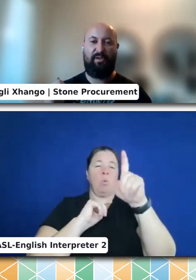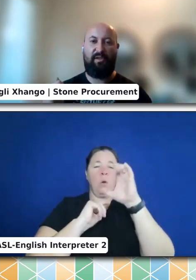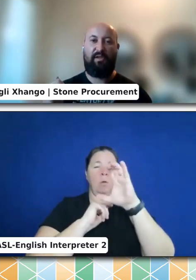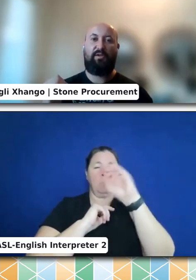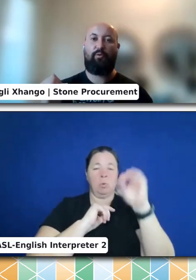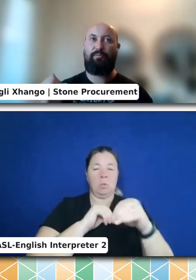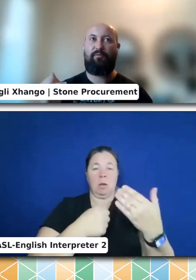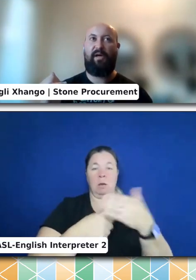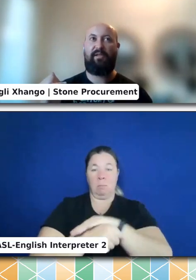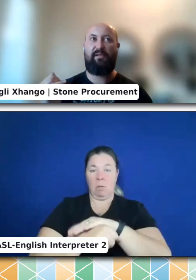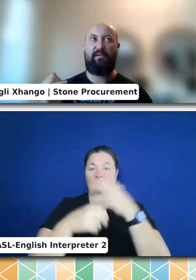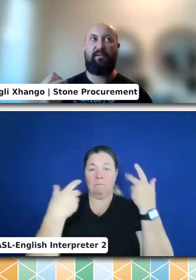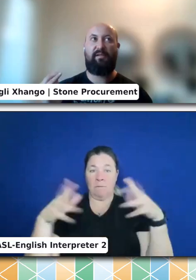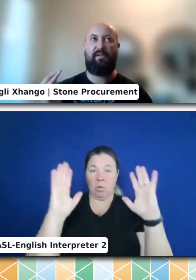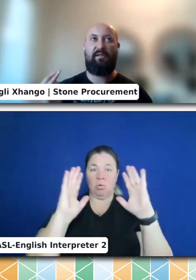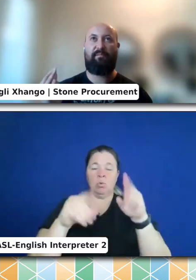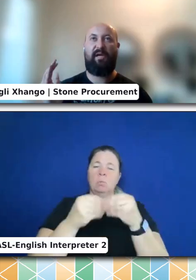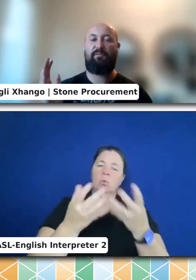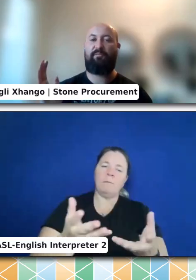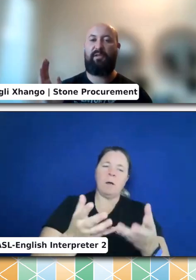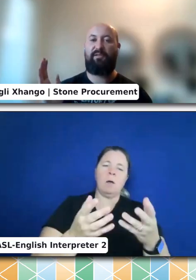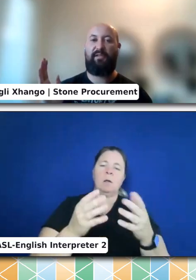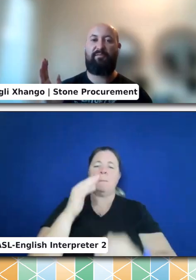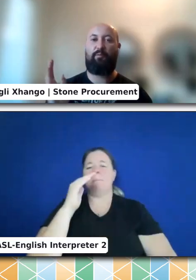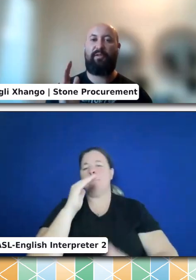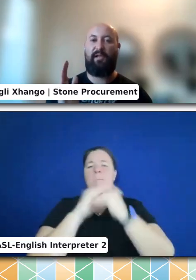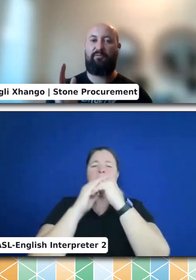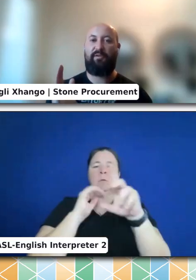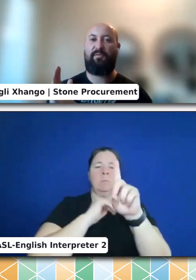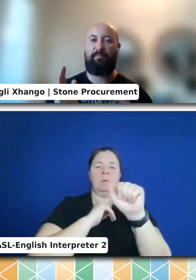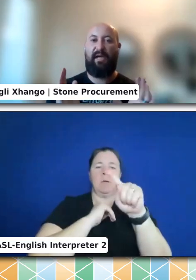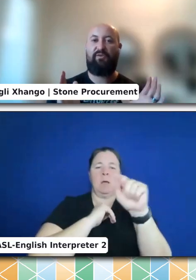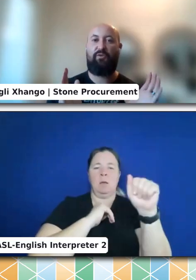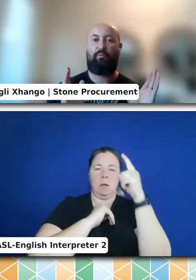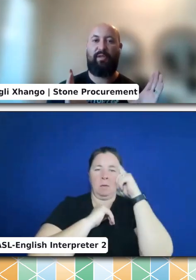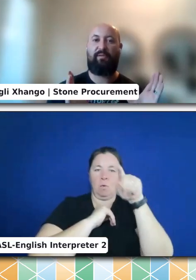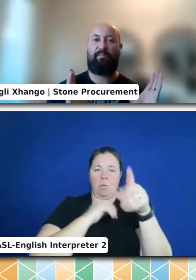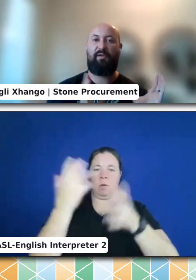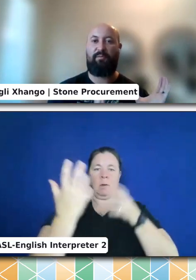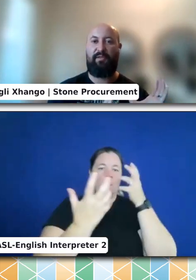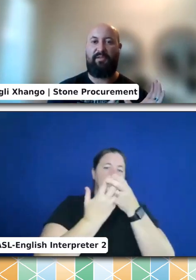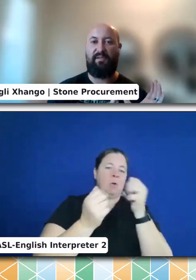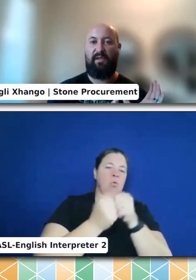You're providing the maximum amount of data for the algorithm to match you with possible leads.